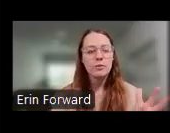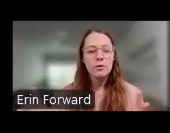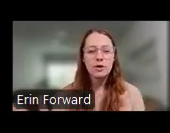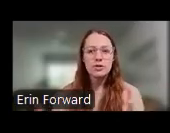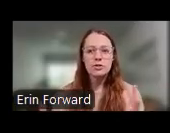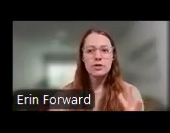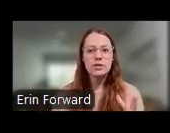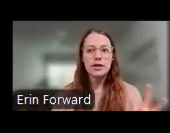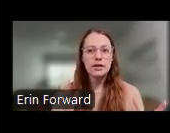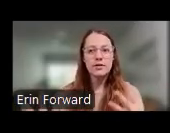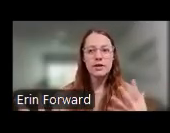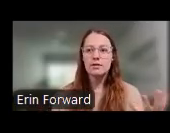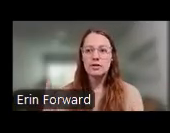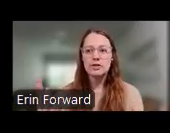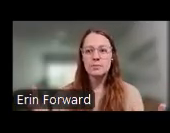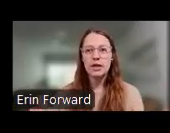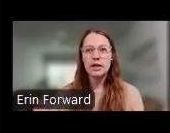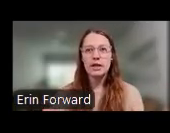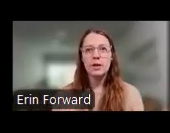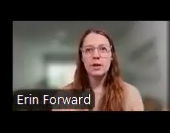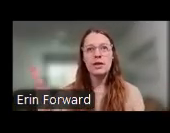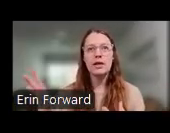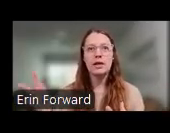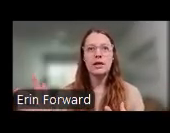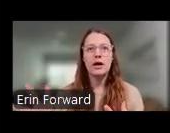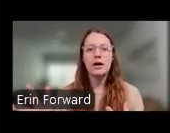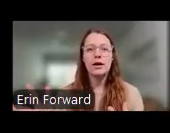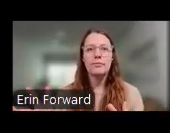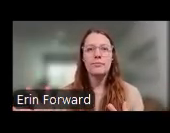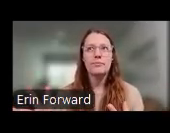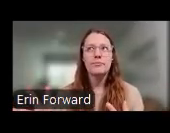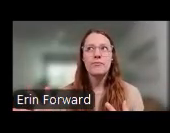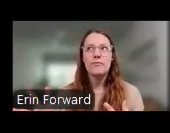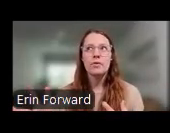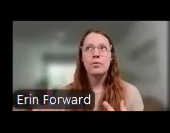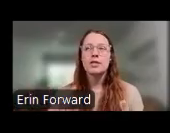a little more to the selective eating versus Picky picky we